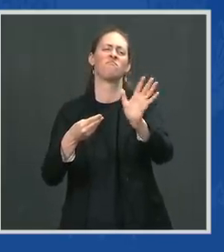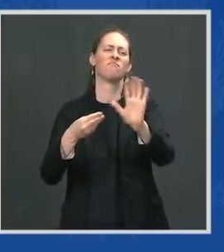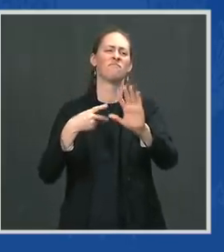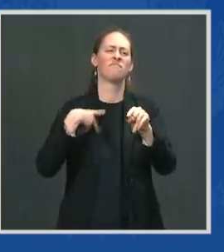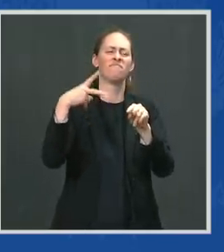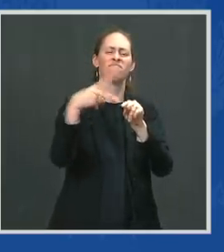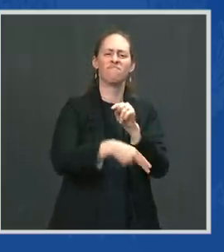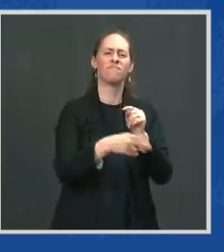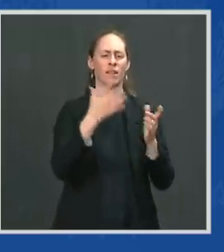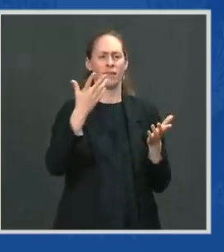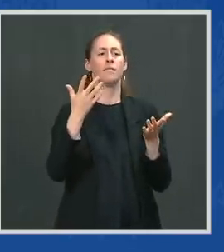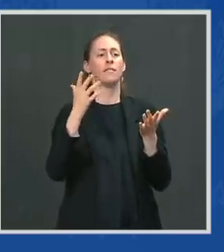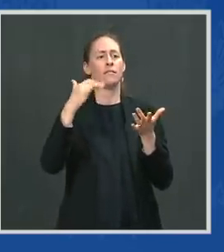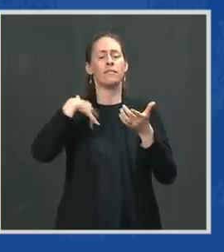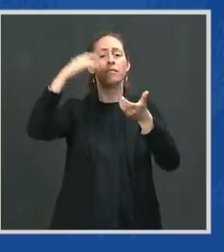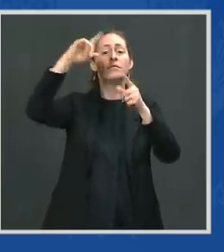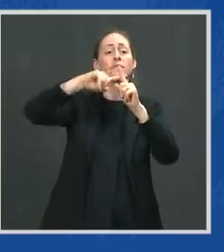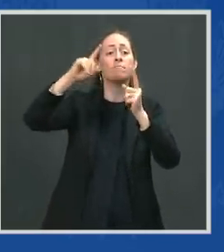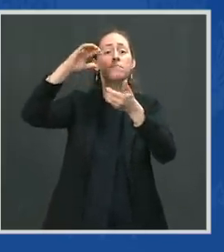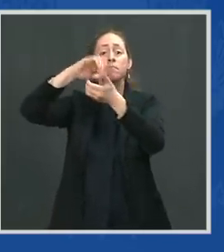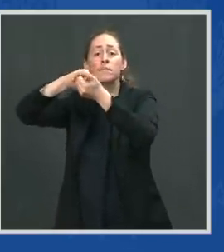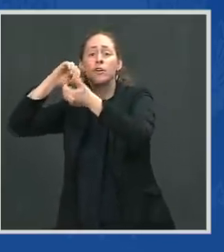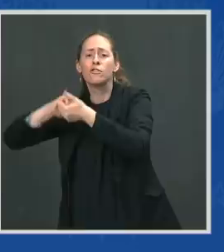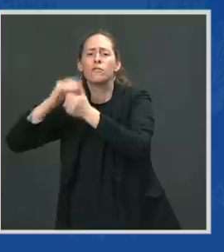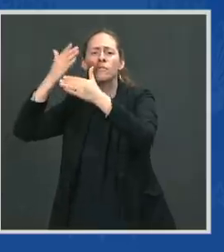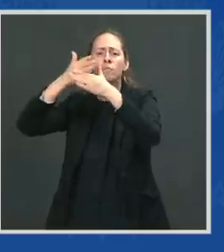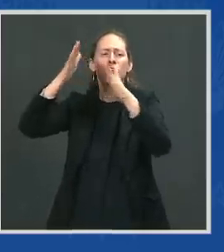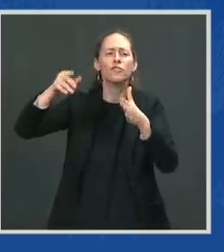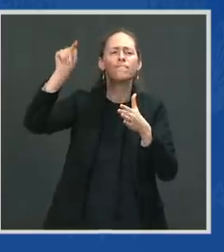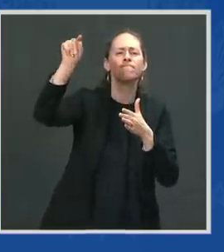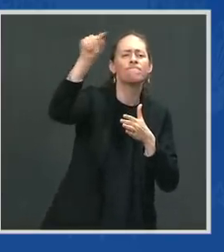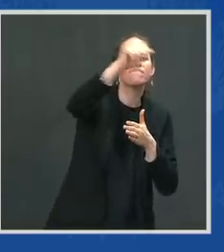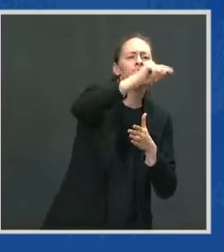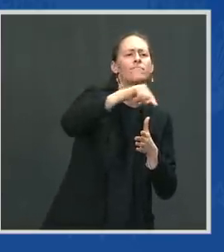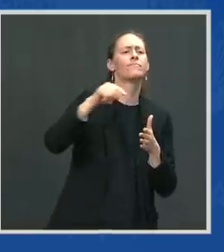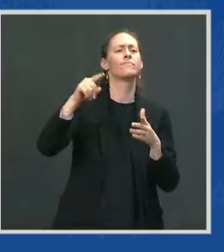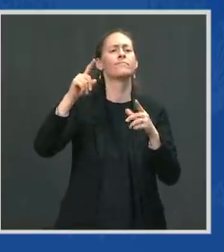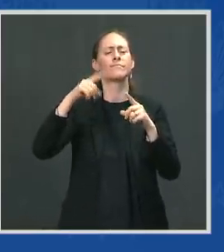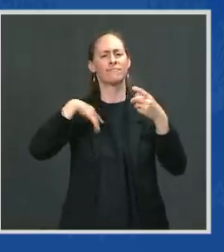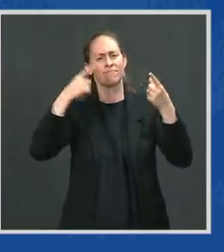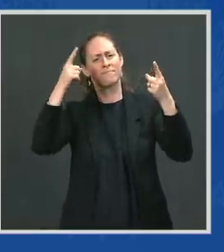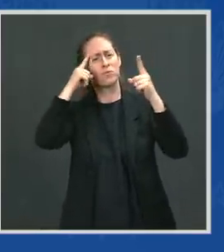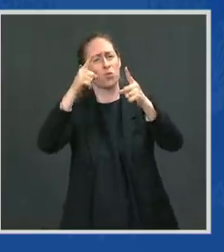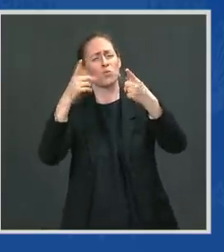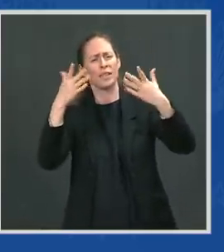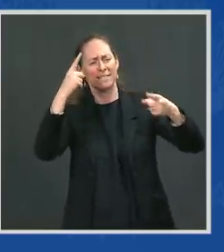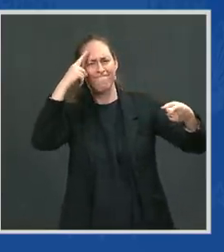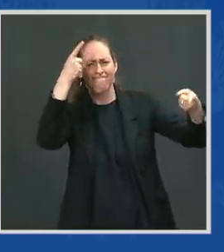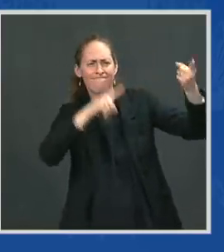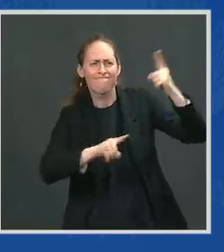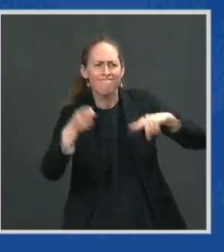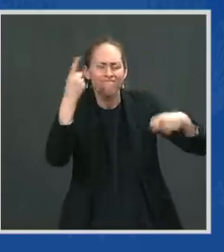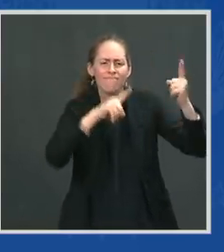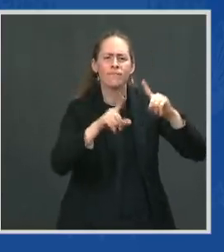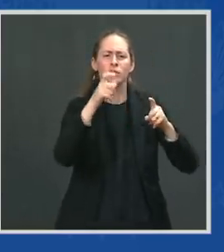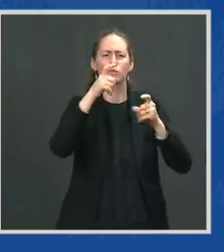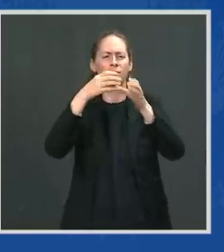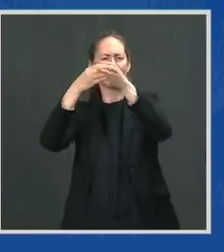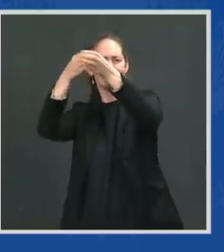with our military leaders and intelligence personnel, with our diplomats and our development experts, with the Congress and the Vice President,